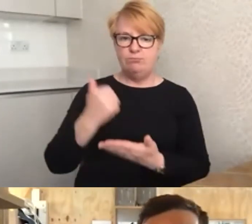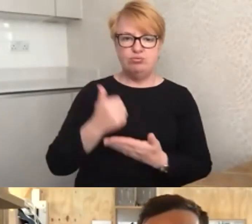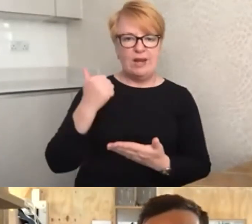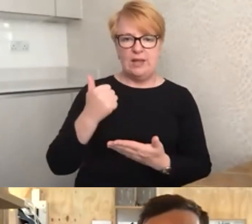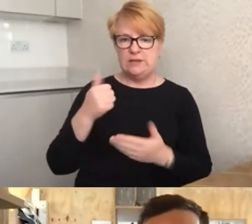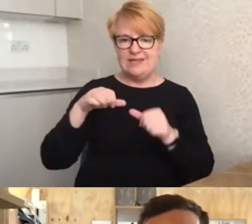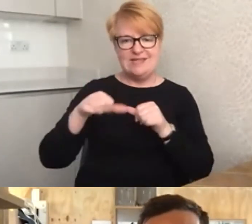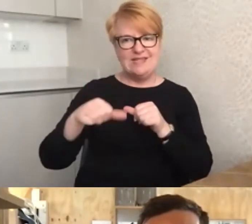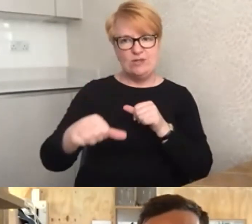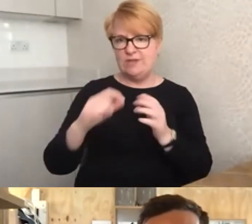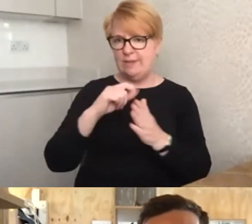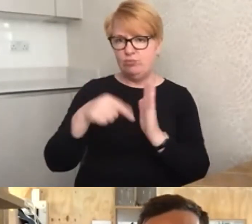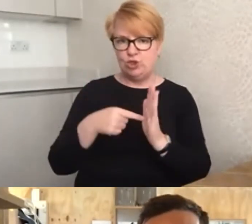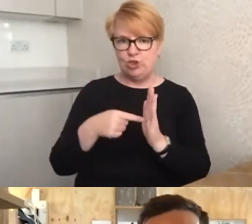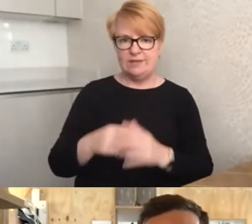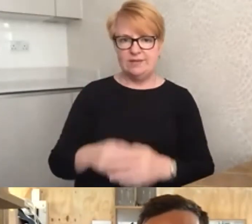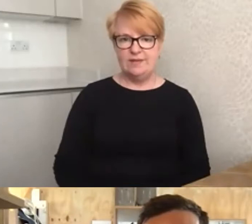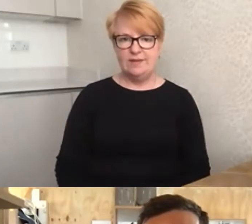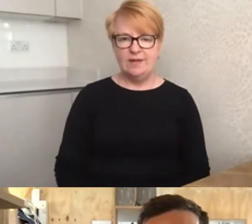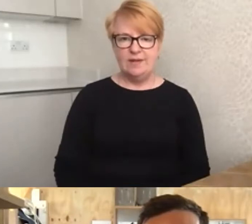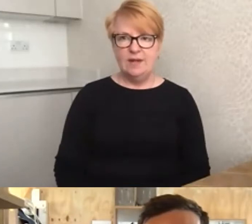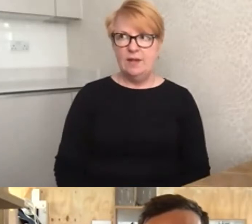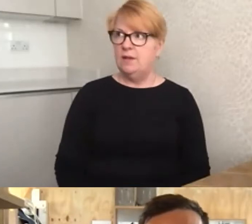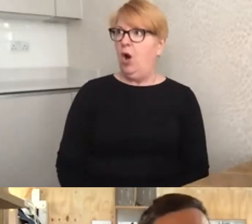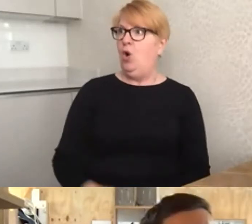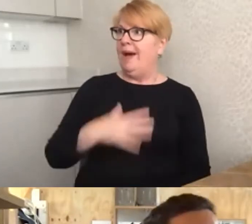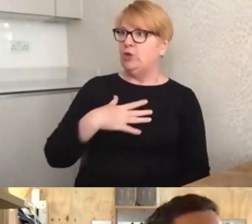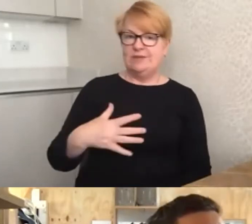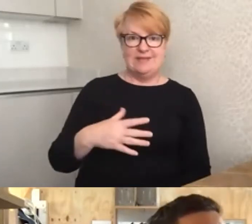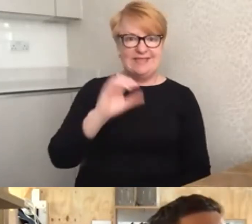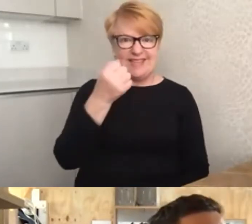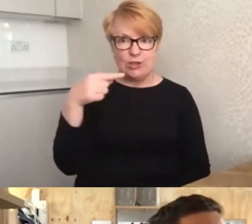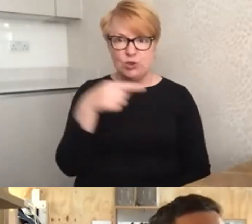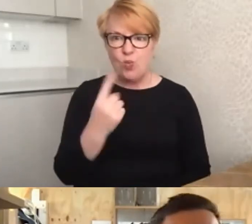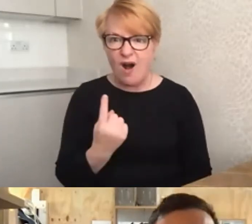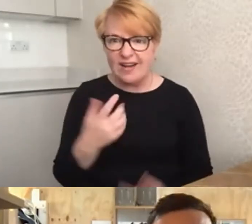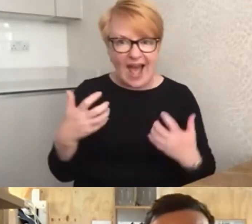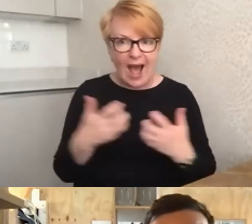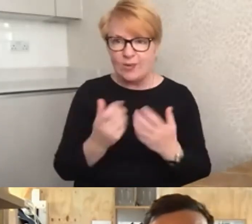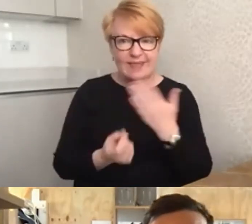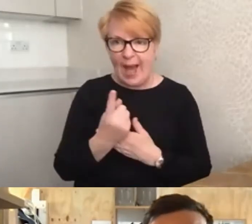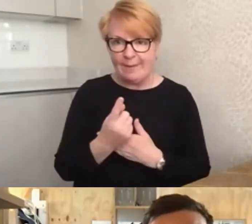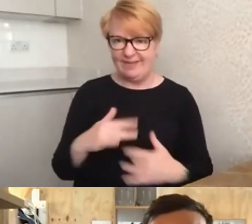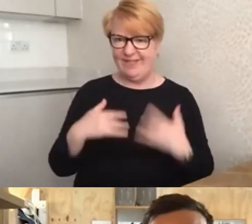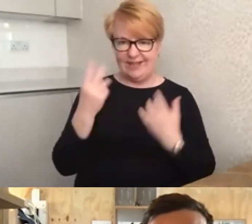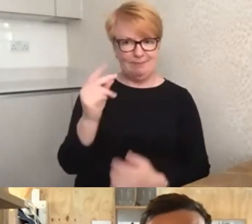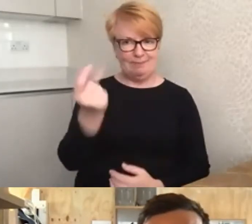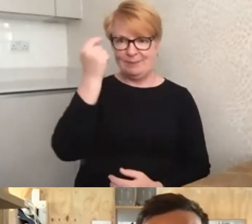I'm just aware of the fact that it’s ten to one, how did that happen? I mean, it feels like it's 15 minutes. So, I had all these other questions,